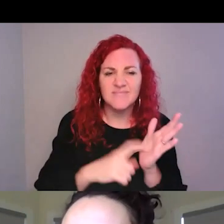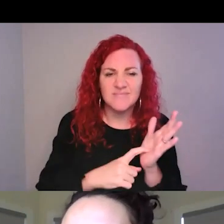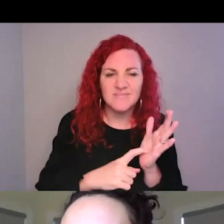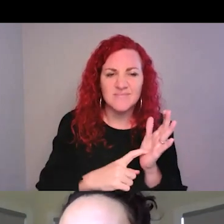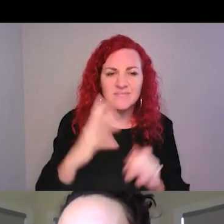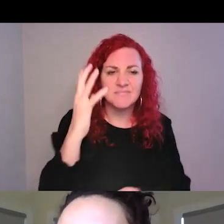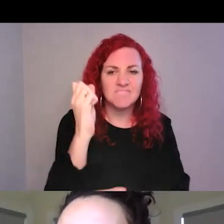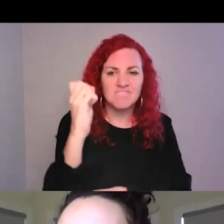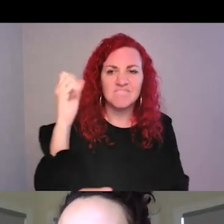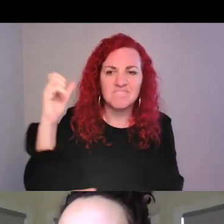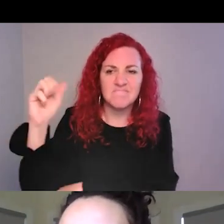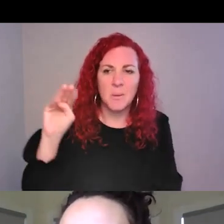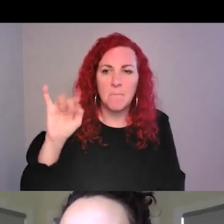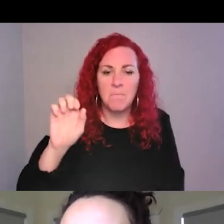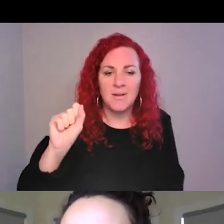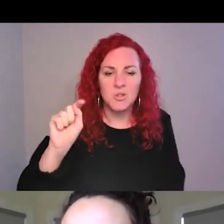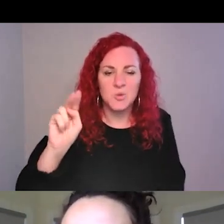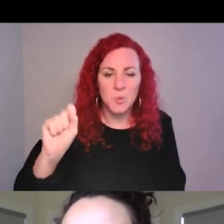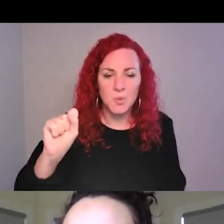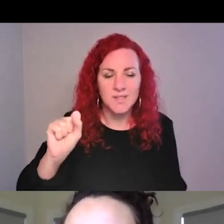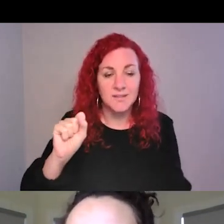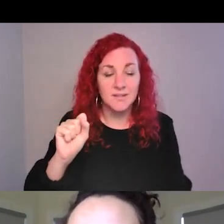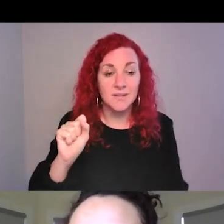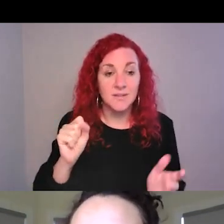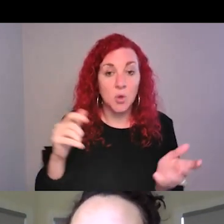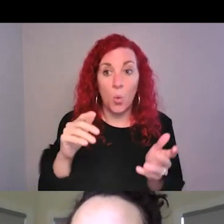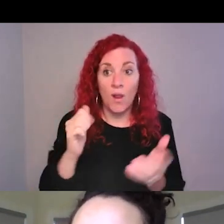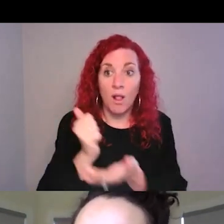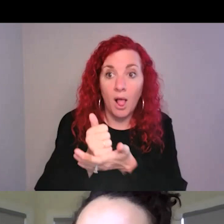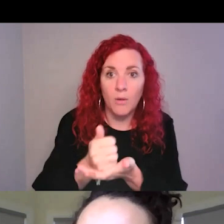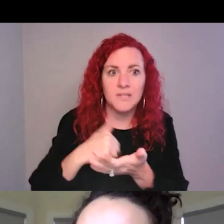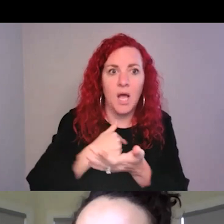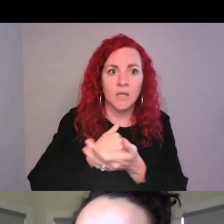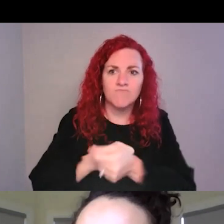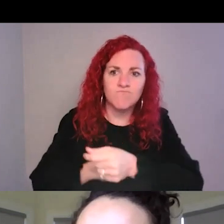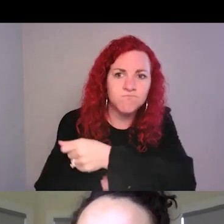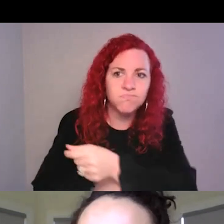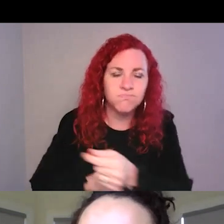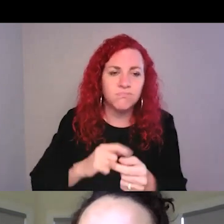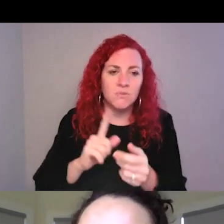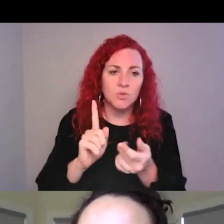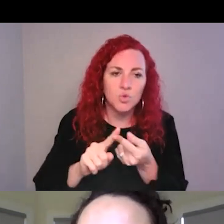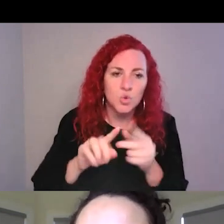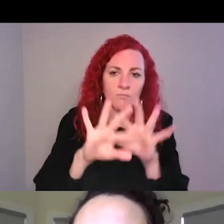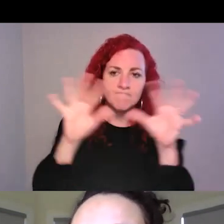THE CATALYST FOR US HERE TO REGIONALLIZE OUR SERVICES